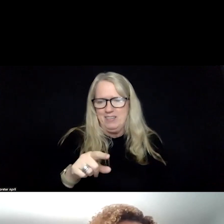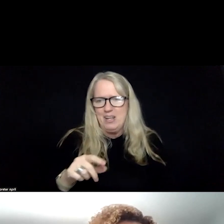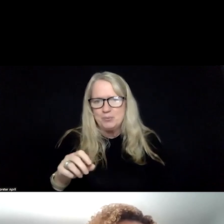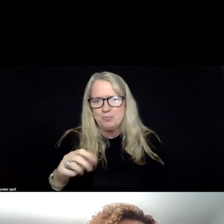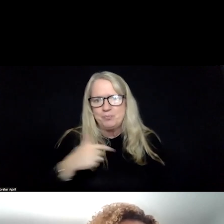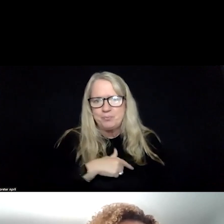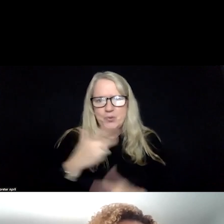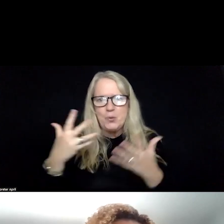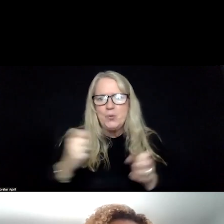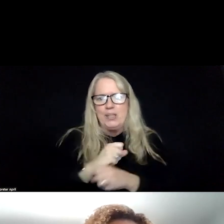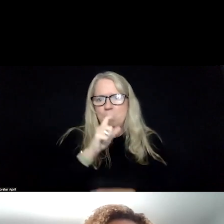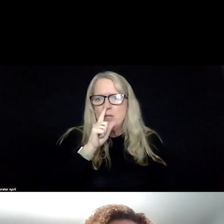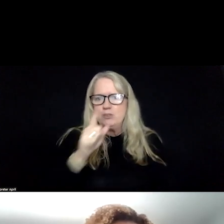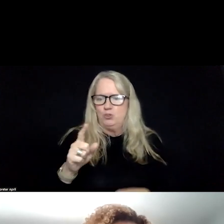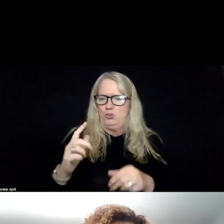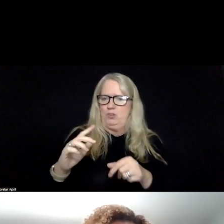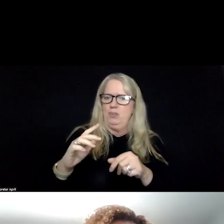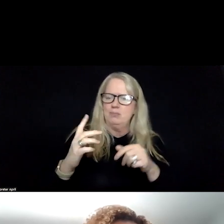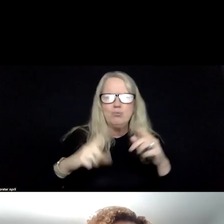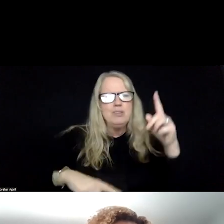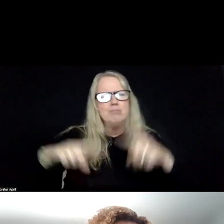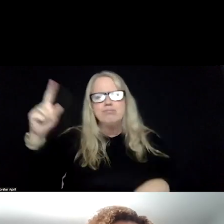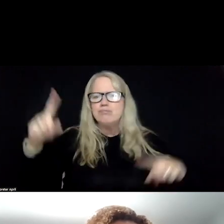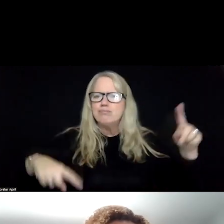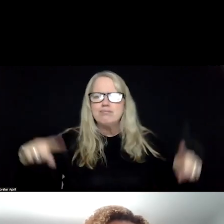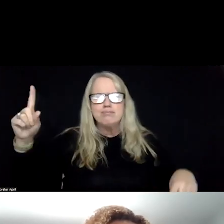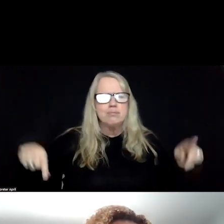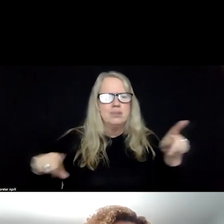MAKE SURE THAT WE COVER DIVERSE PERSPECTIVES. YOUR STATE IS